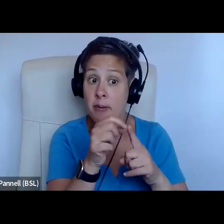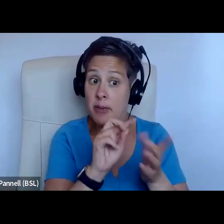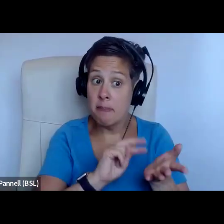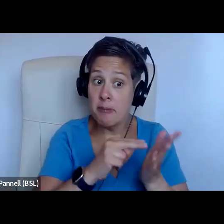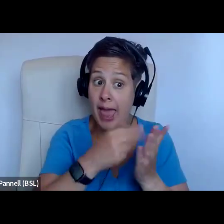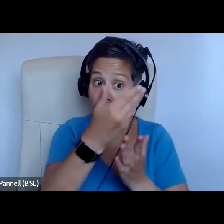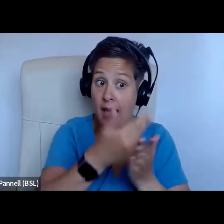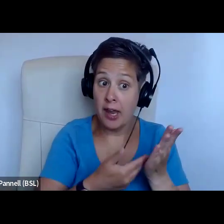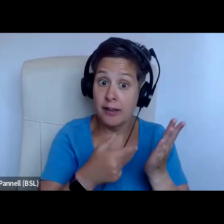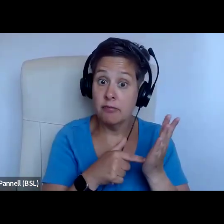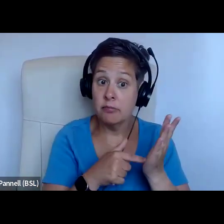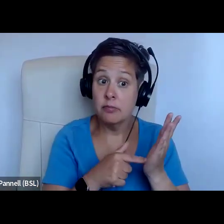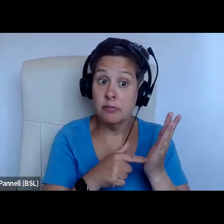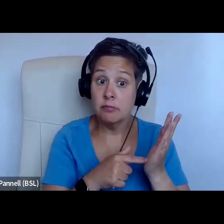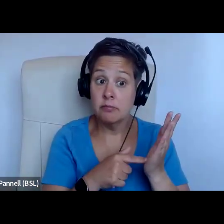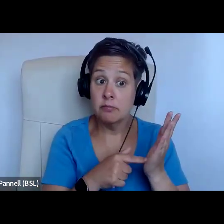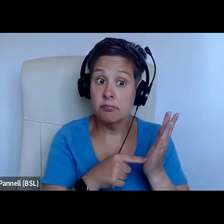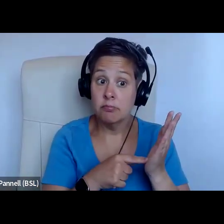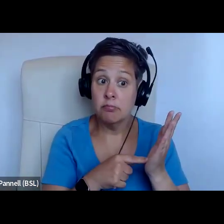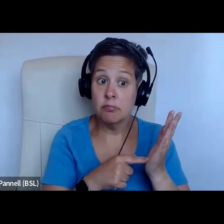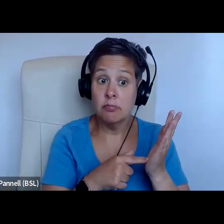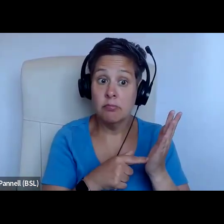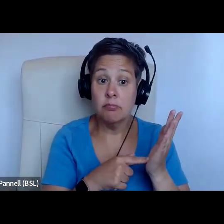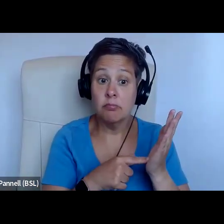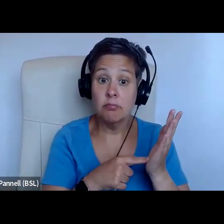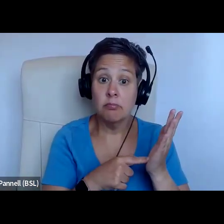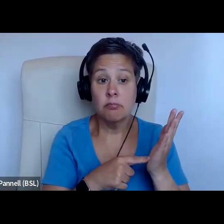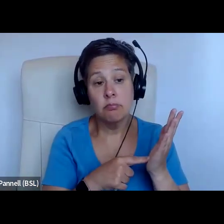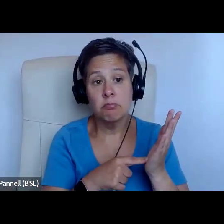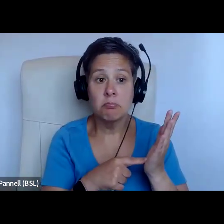but real improvement and support for students is doubtful.